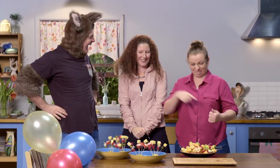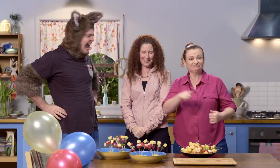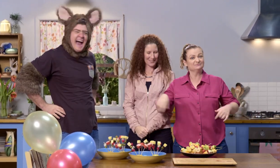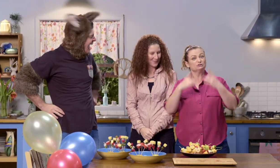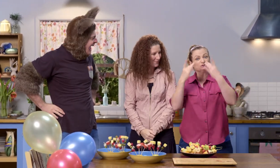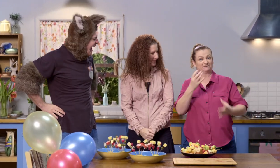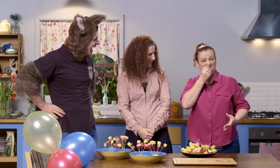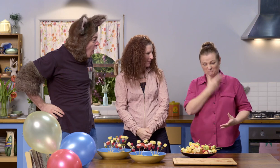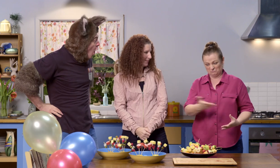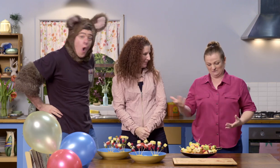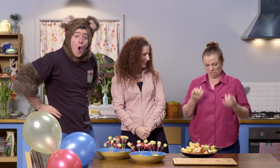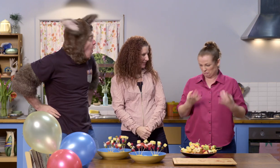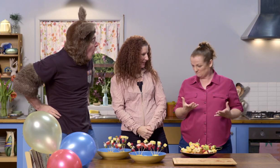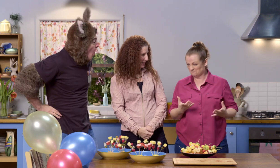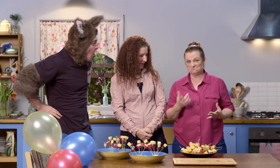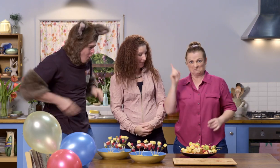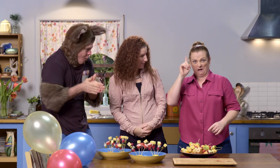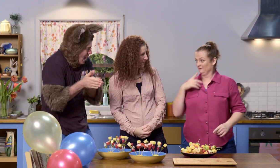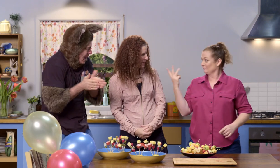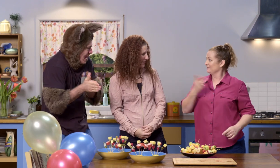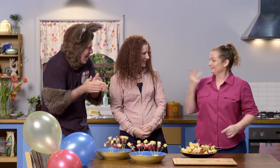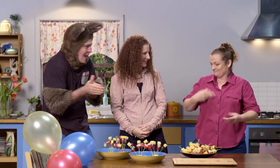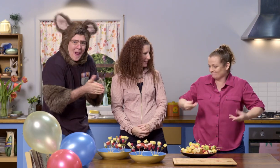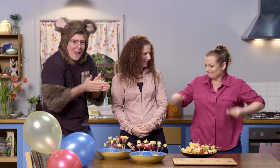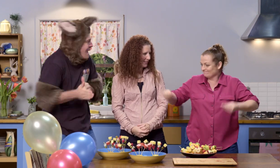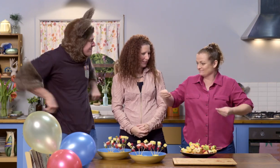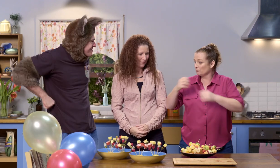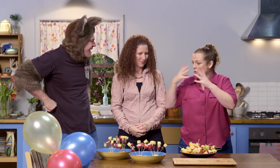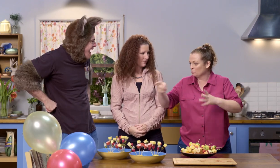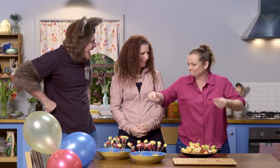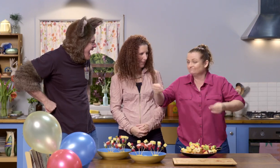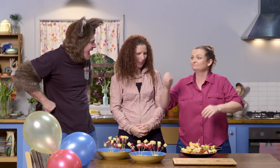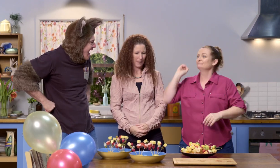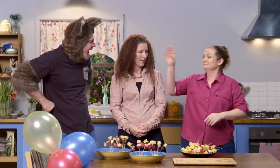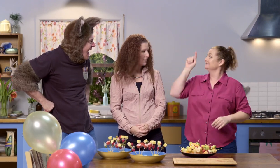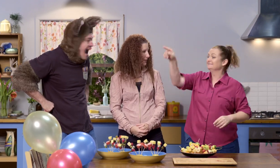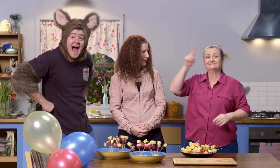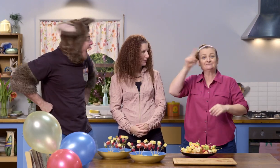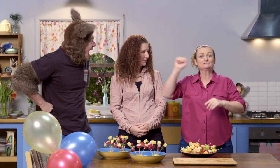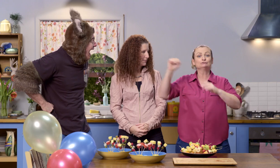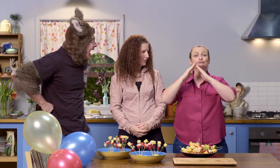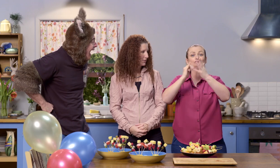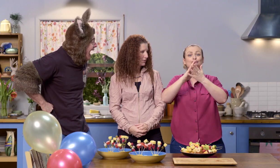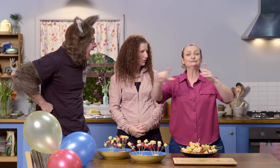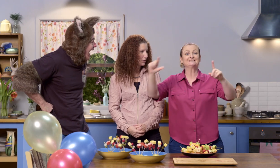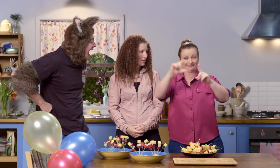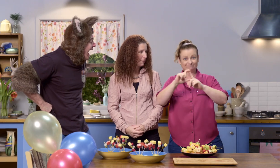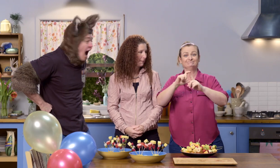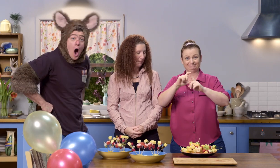Hey, Possum, look, everything is ready. Why don't the three of us now take the balloons and the food over to Skip's shed?